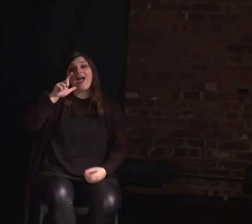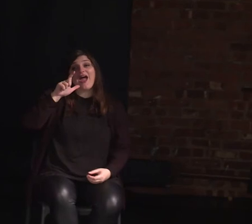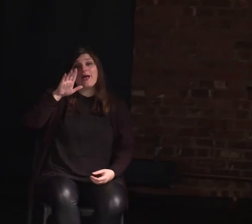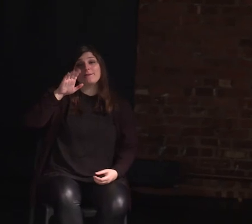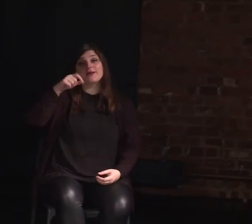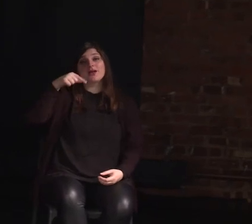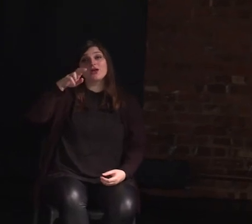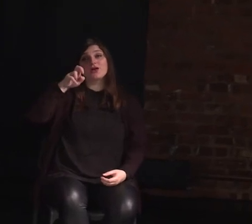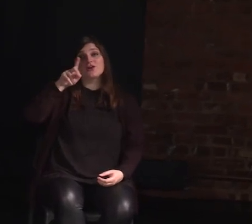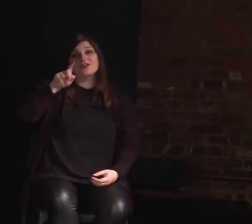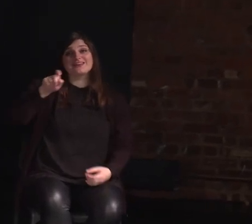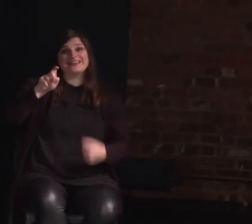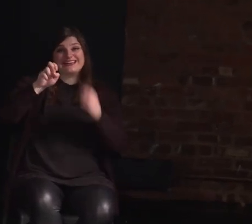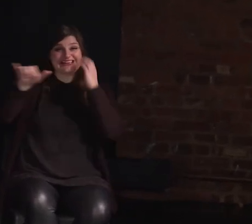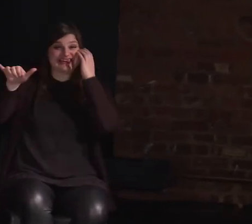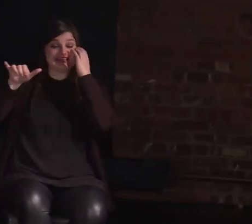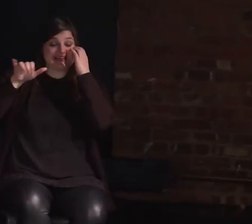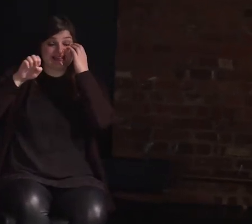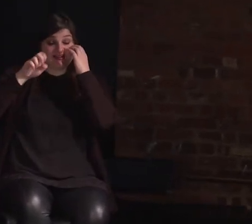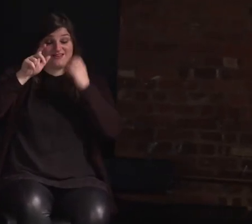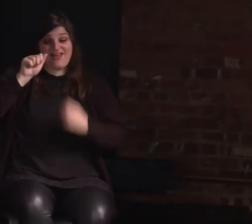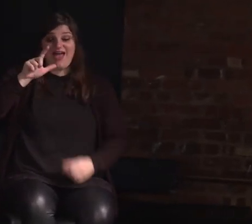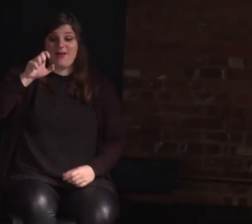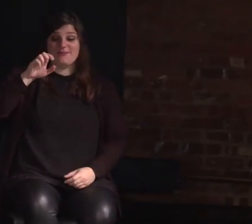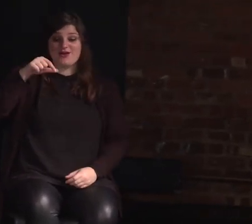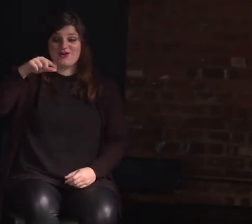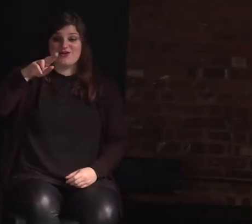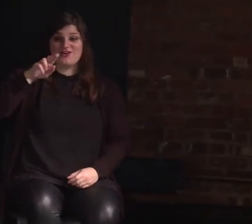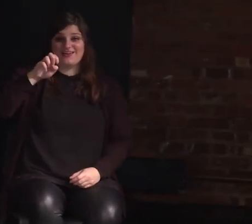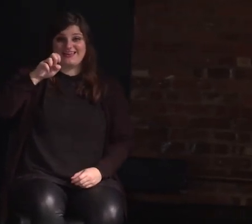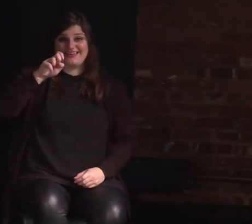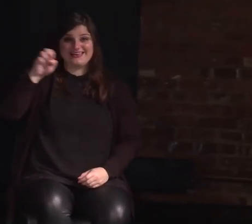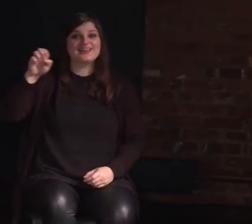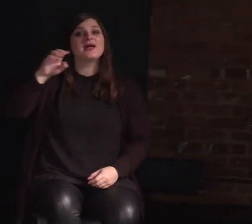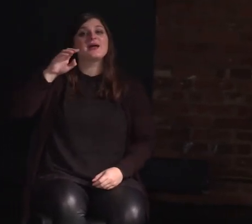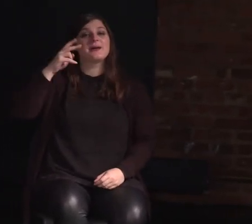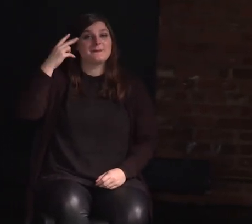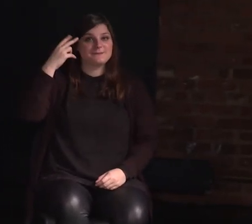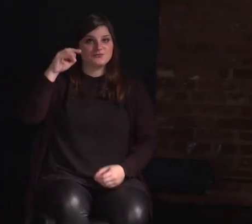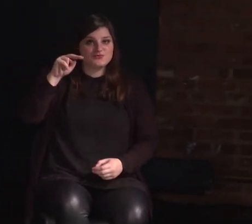working with incarcerated youth and recently released youth for 20 years.